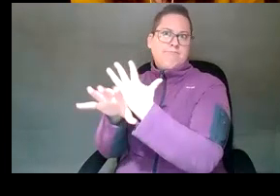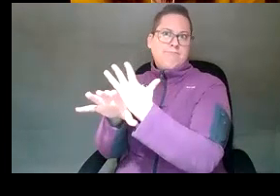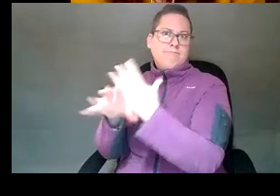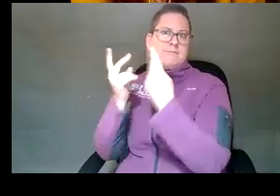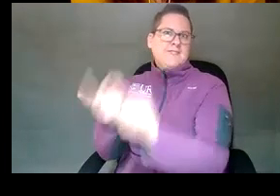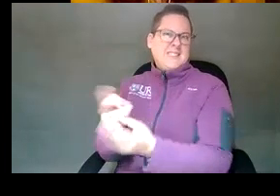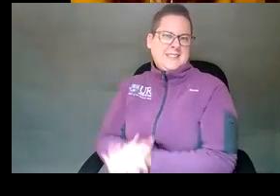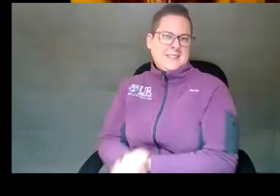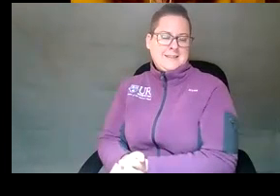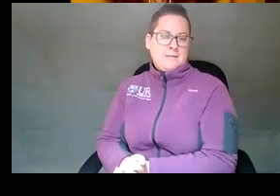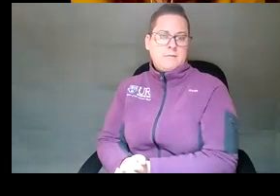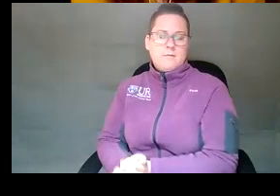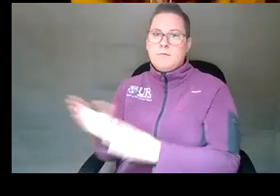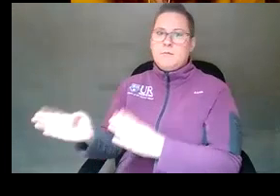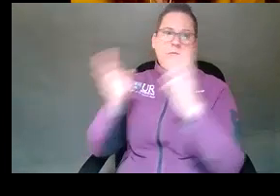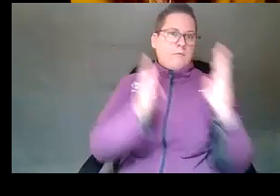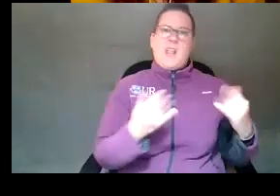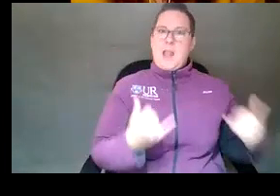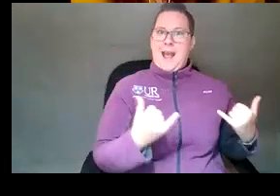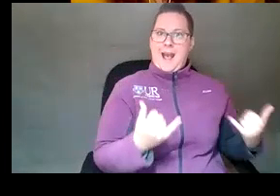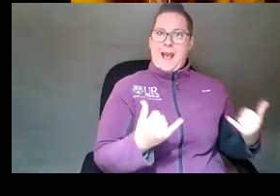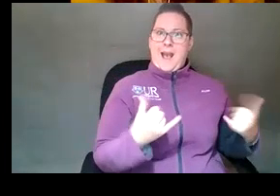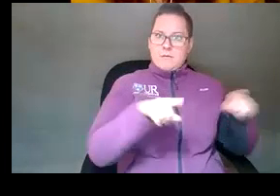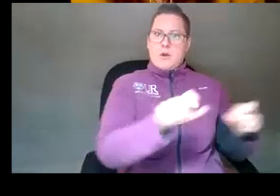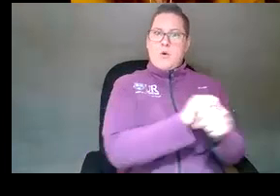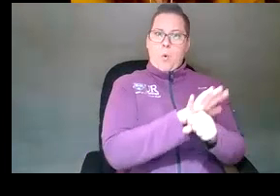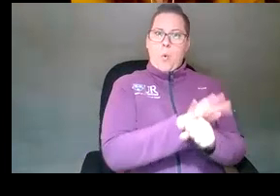and this looks quite different for our current survey where the responses were much more